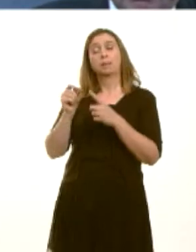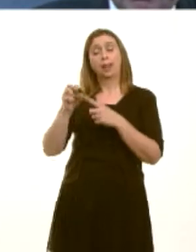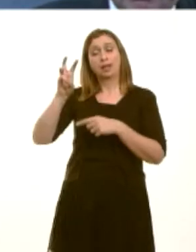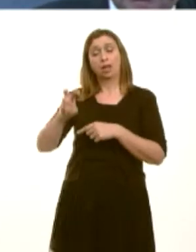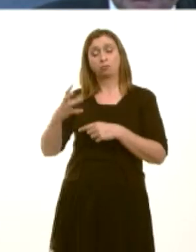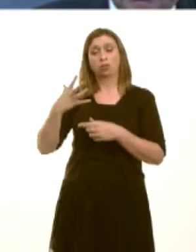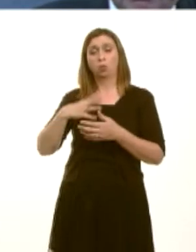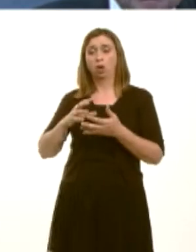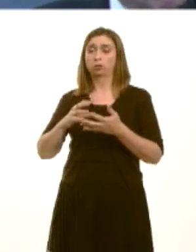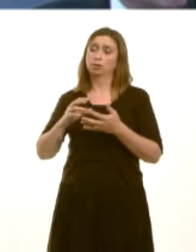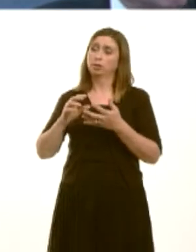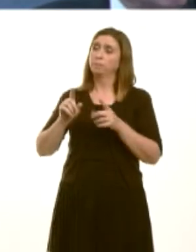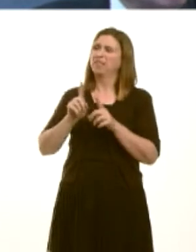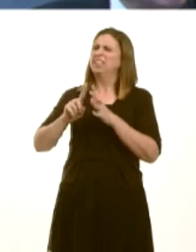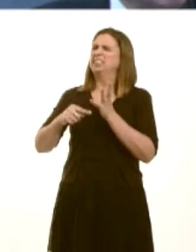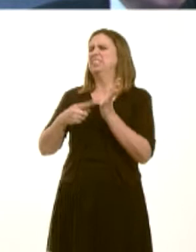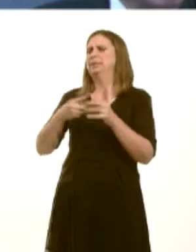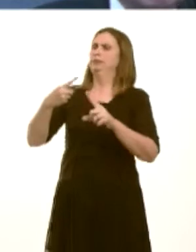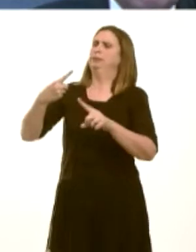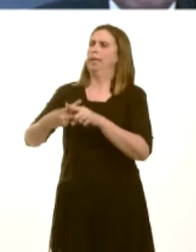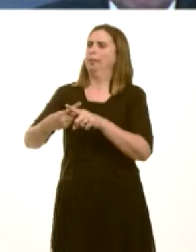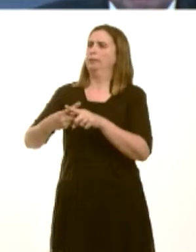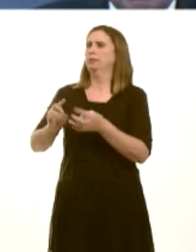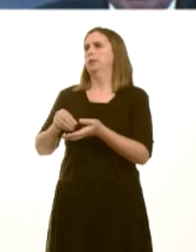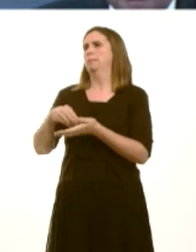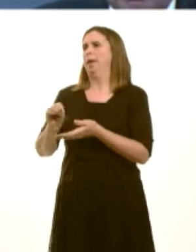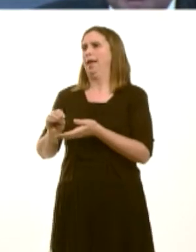by the Welsh Government. I'm interested to hear what you say about your own manifesto,